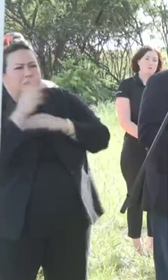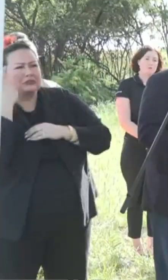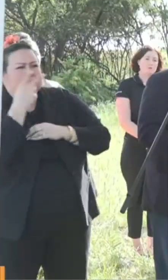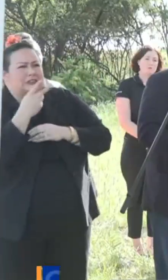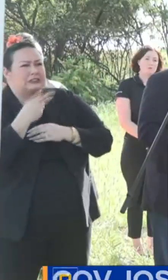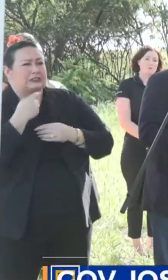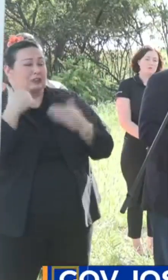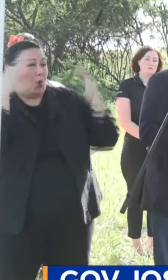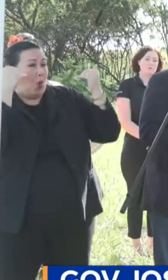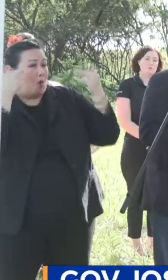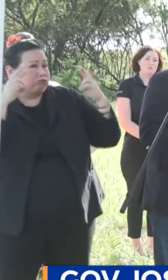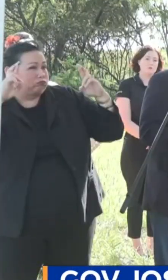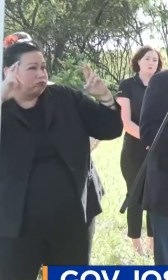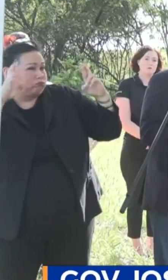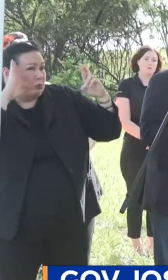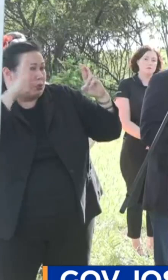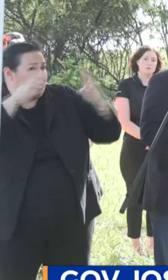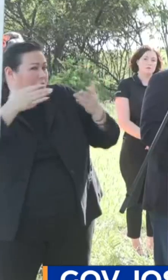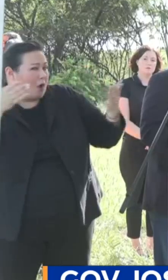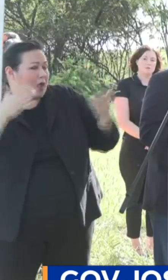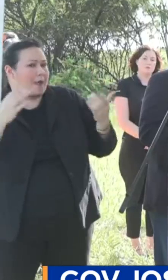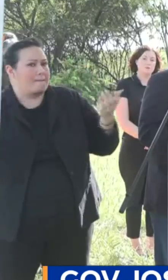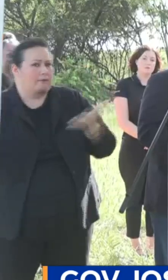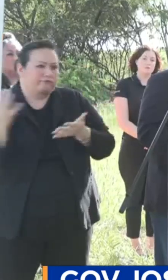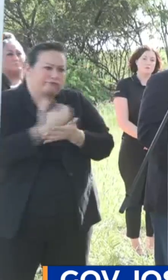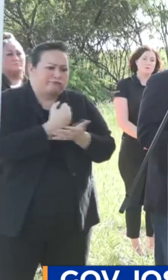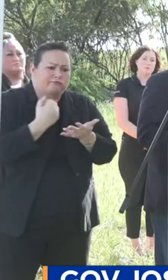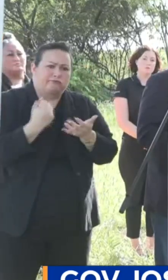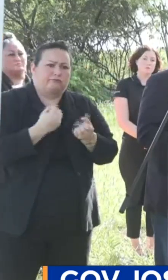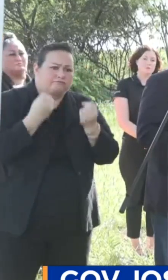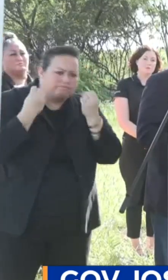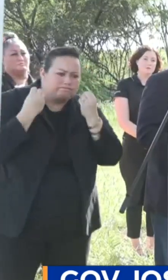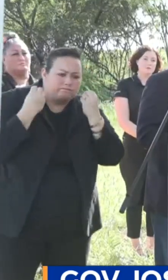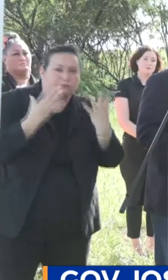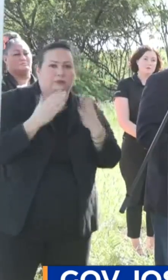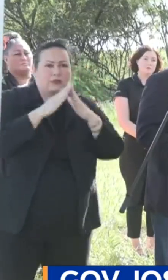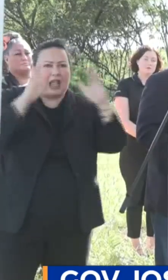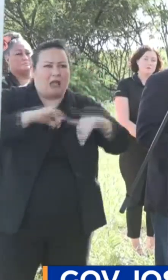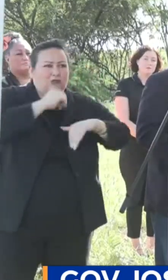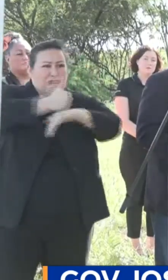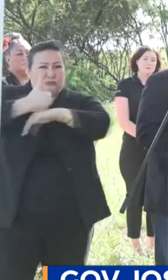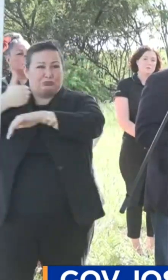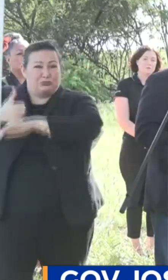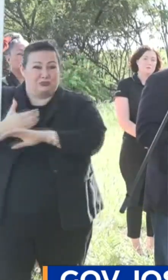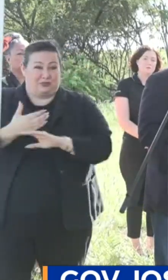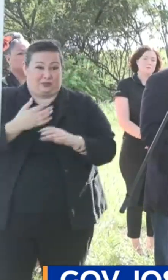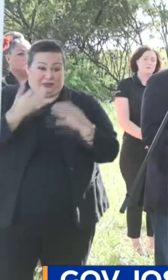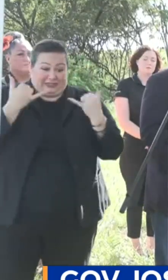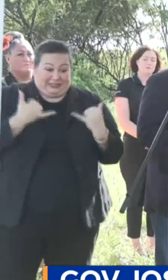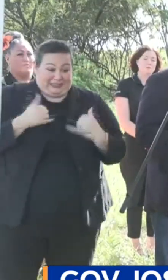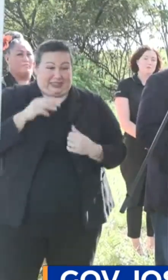OTHERS ANNOUNCED A COLLABORATIVE EFFORT TO GET MORE LONG-TERM HOUSING FOR LINER RESIDENTS SECURE HOUSING UNITS.